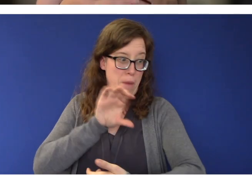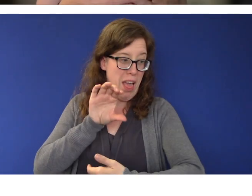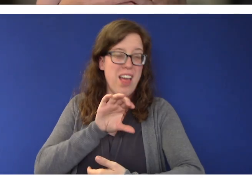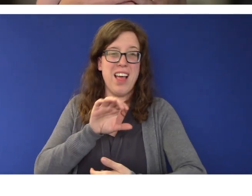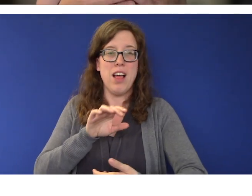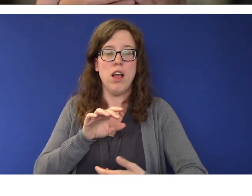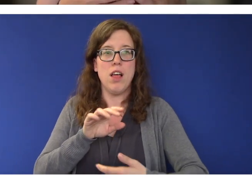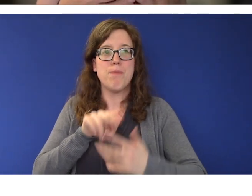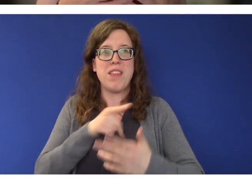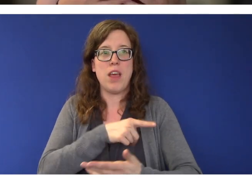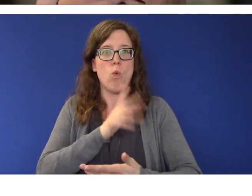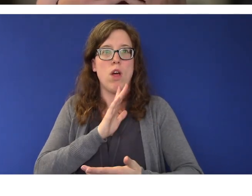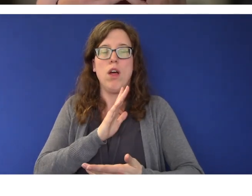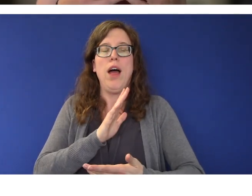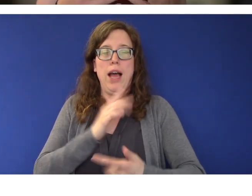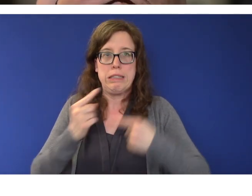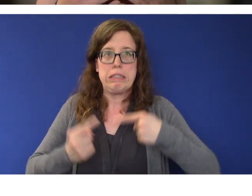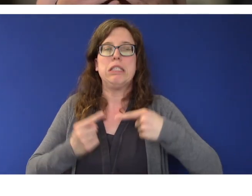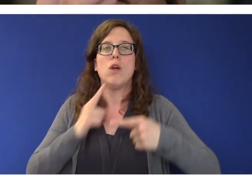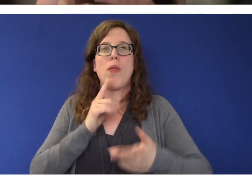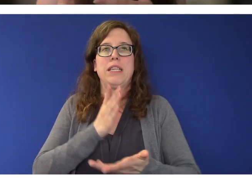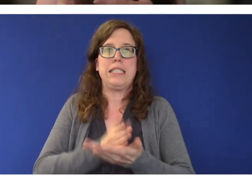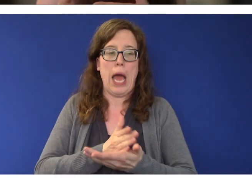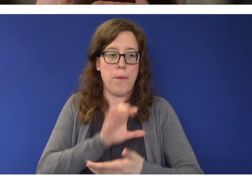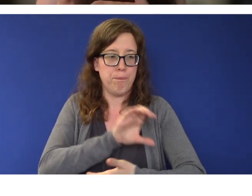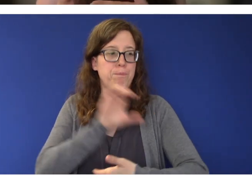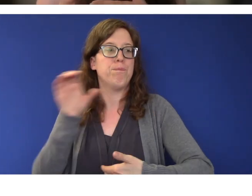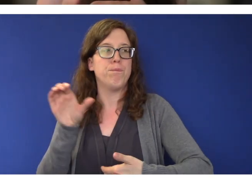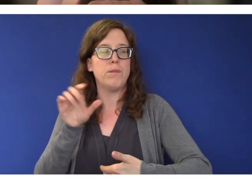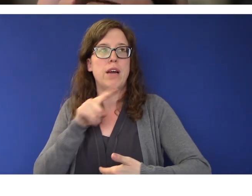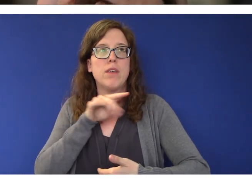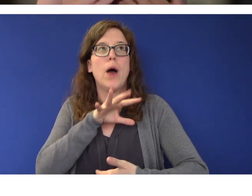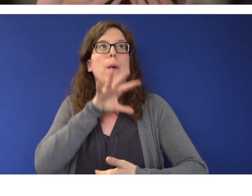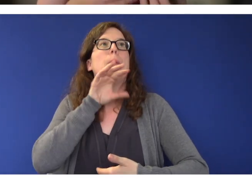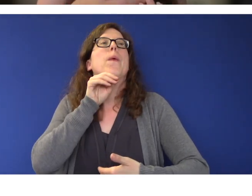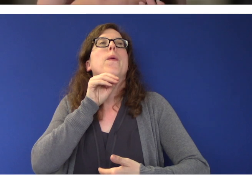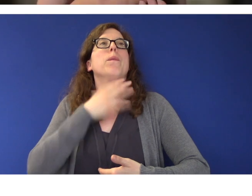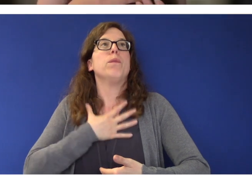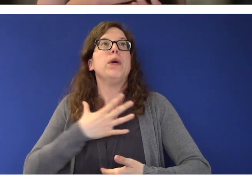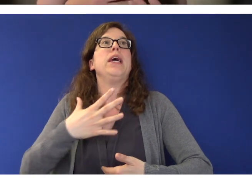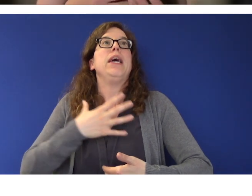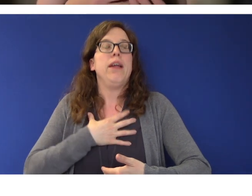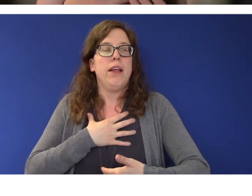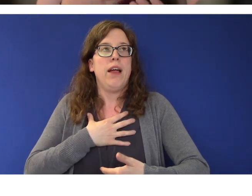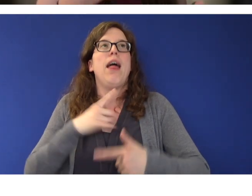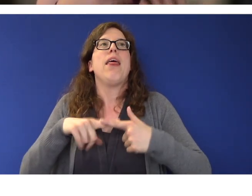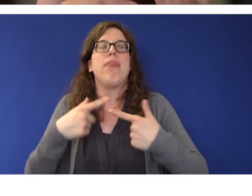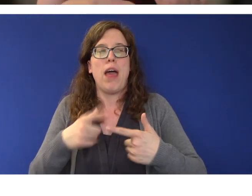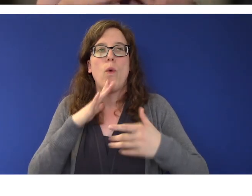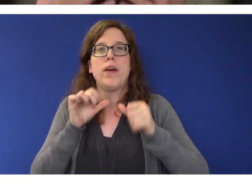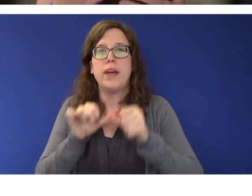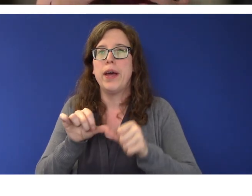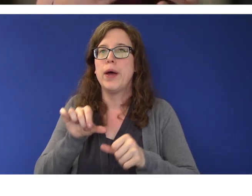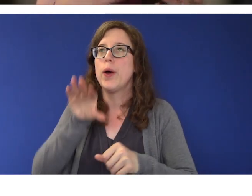They have to actually stop taking that bottle to take a breath just because this area is not